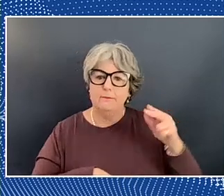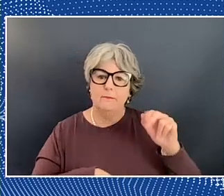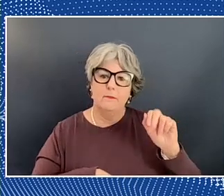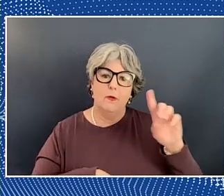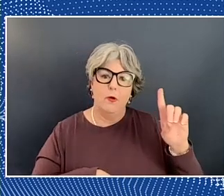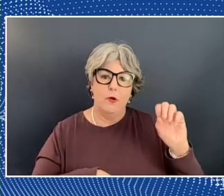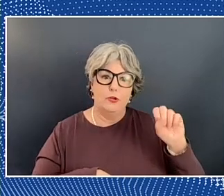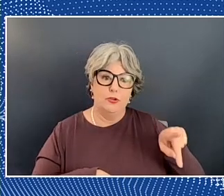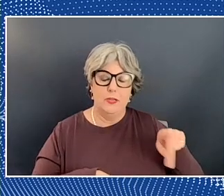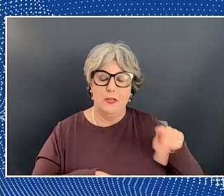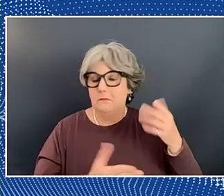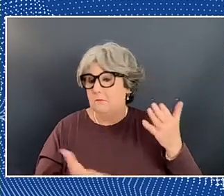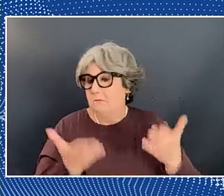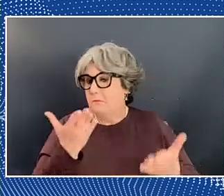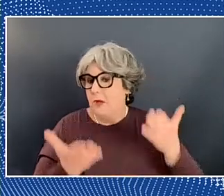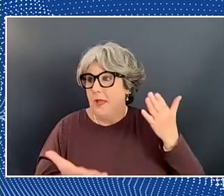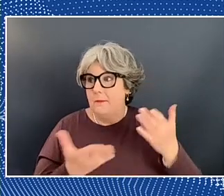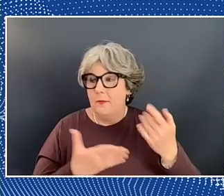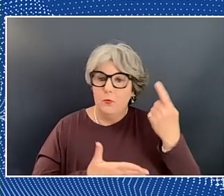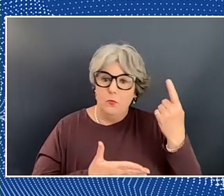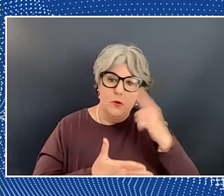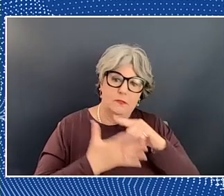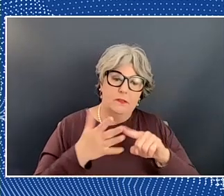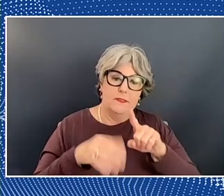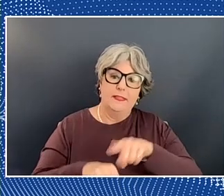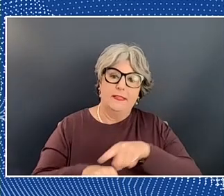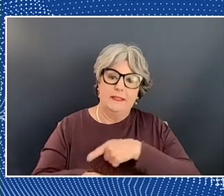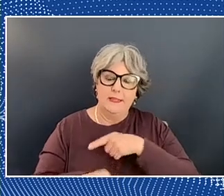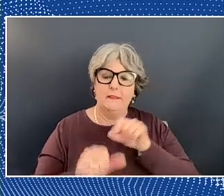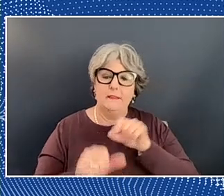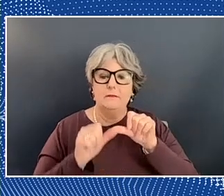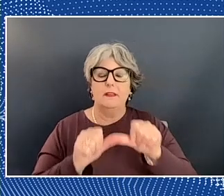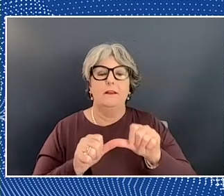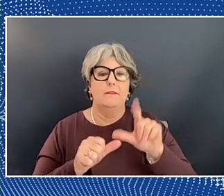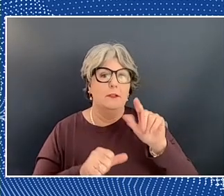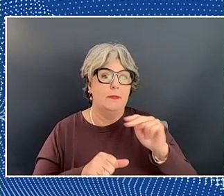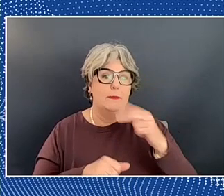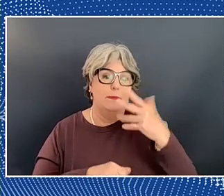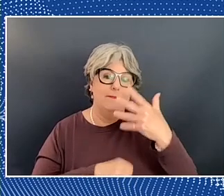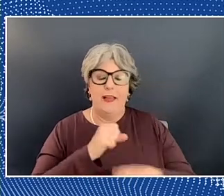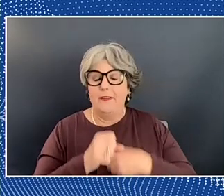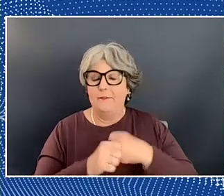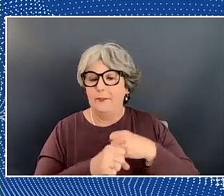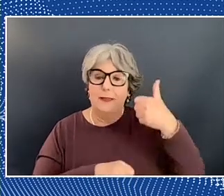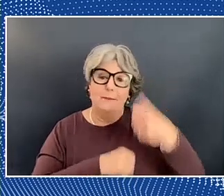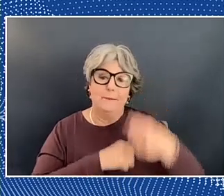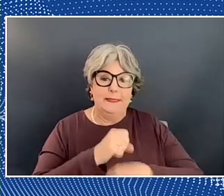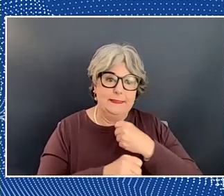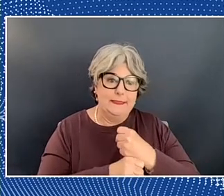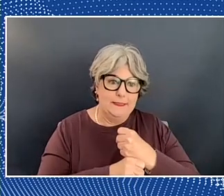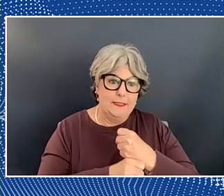be the length of their loan may be five years, maybe ten years. That, combined with other additional